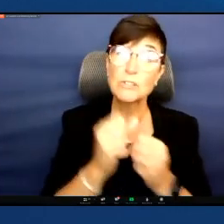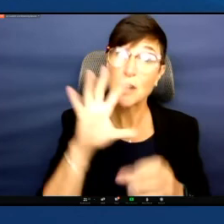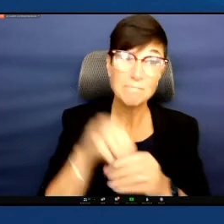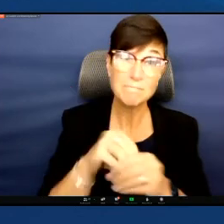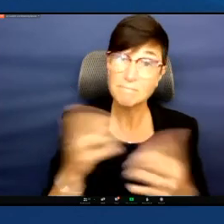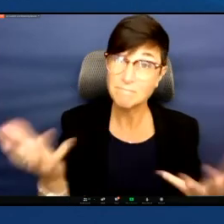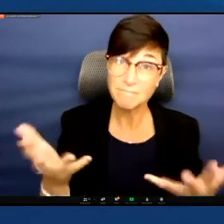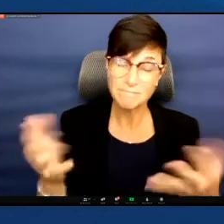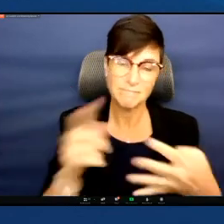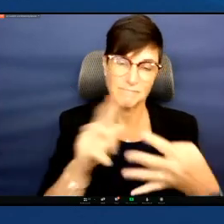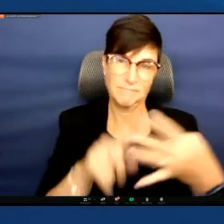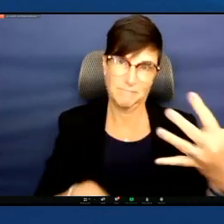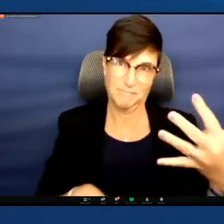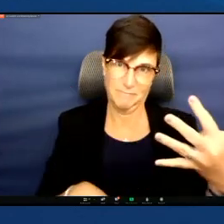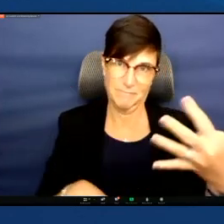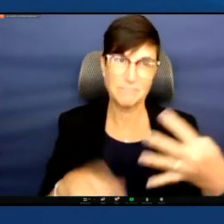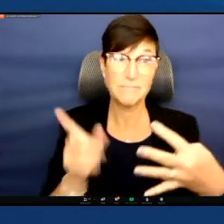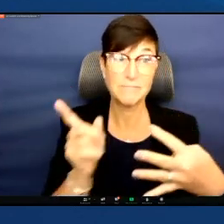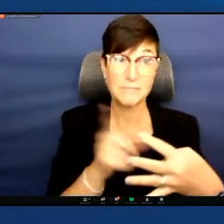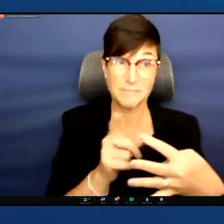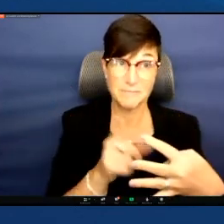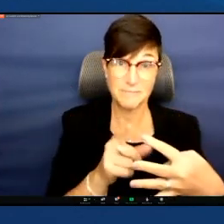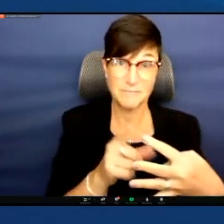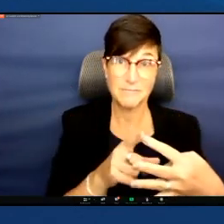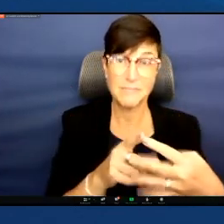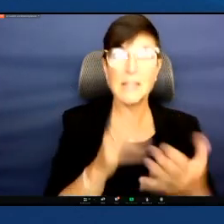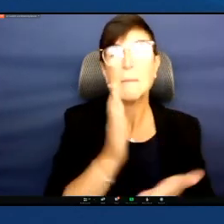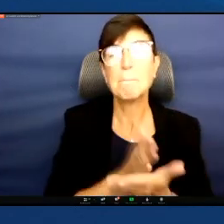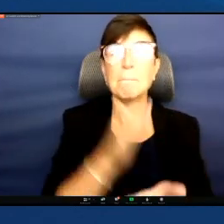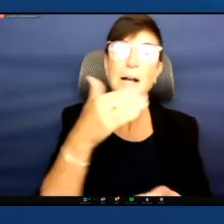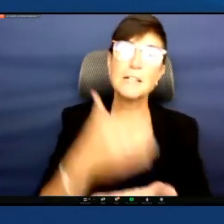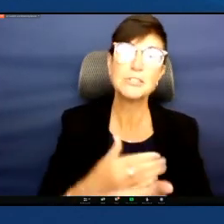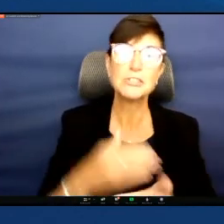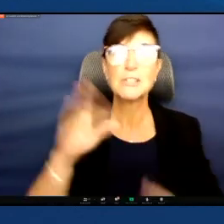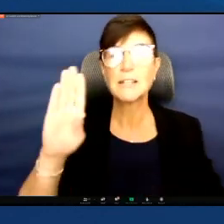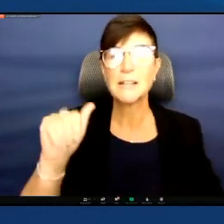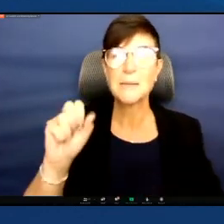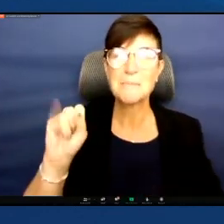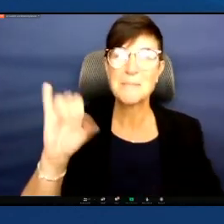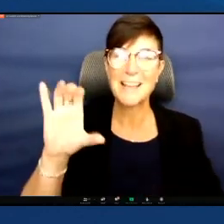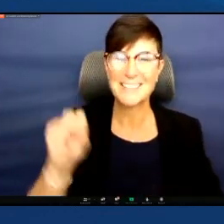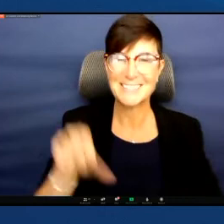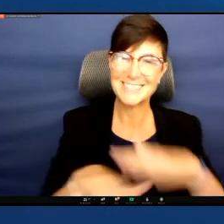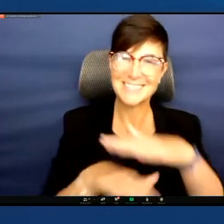first, I'll cover some budget basics. Next, I'll go over some of the ways that you can get